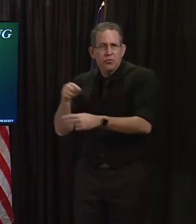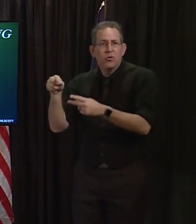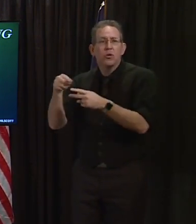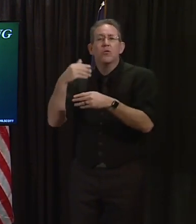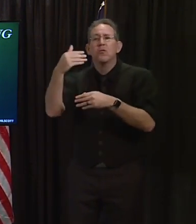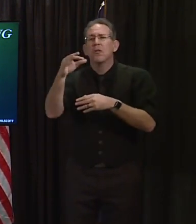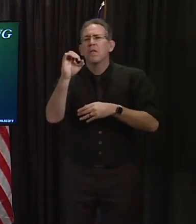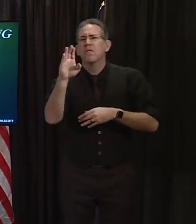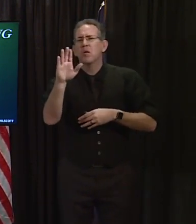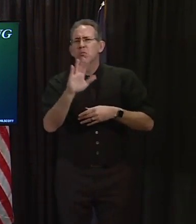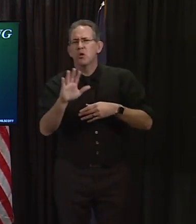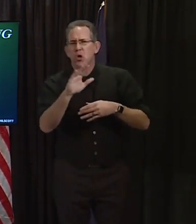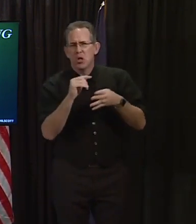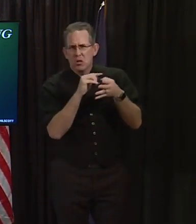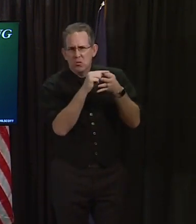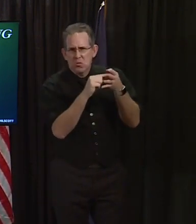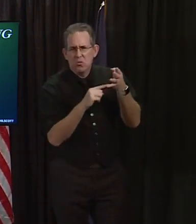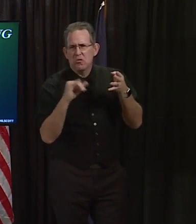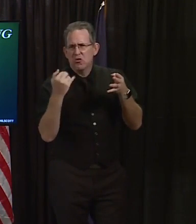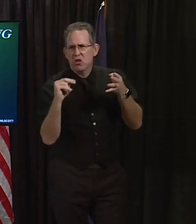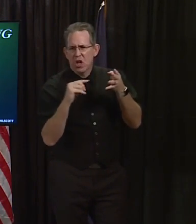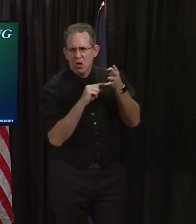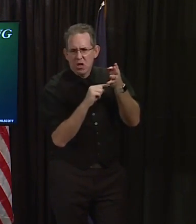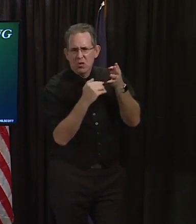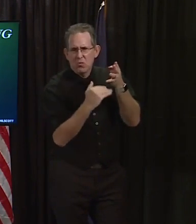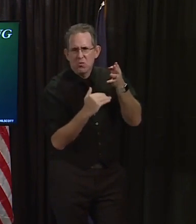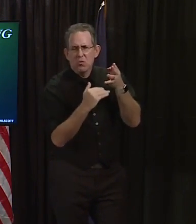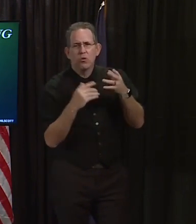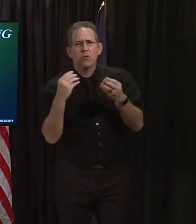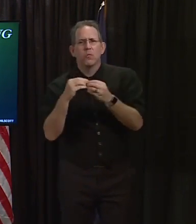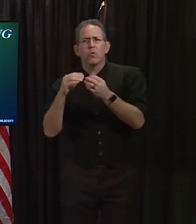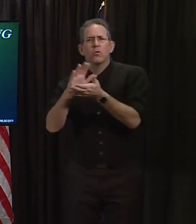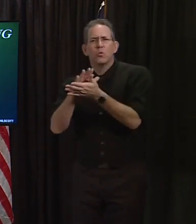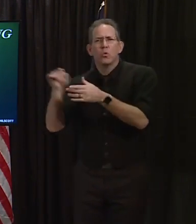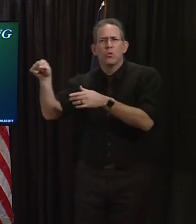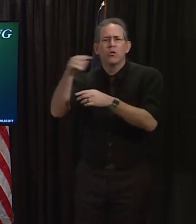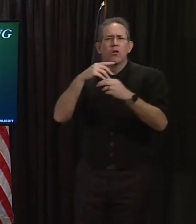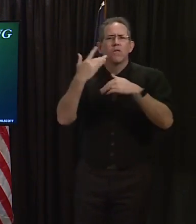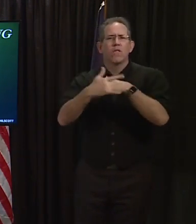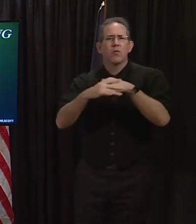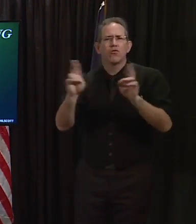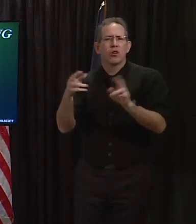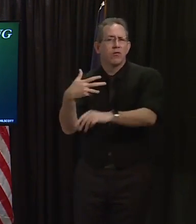alone. In addition, we're providing both vaccines and boosters at as many